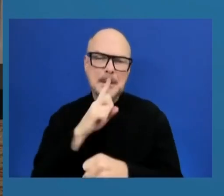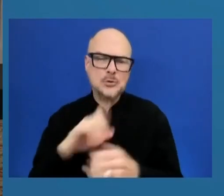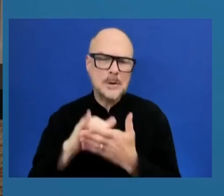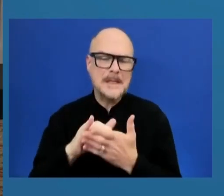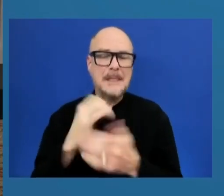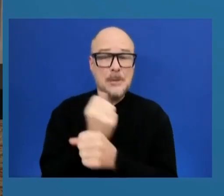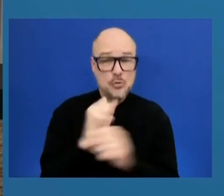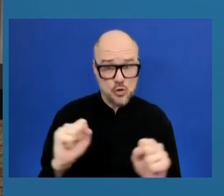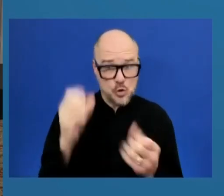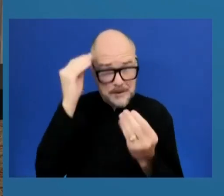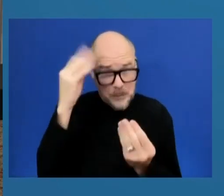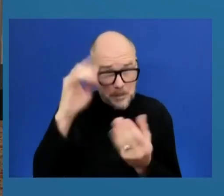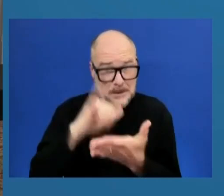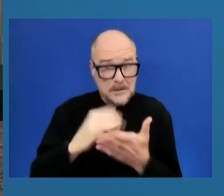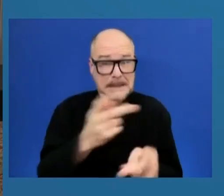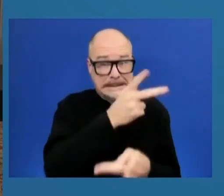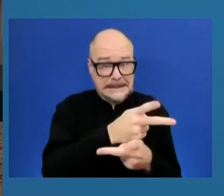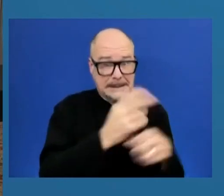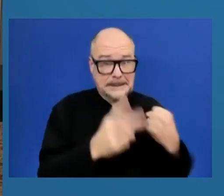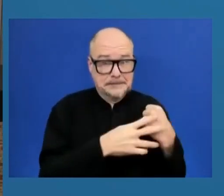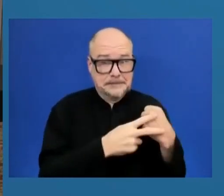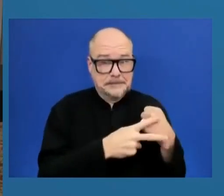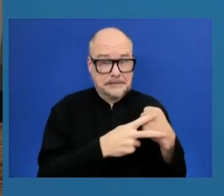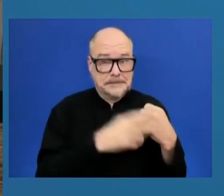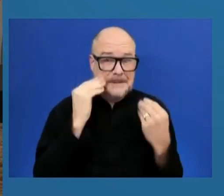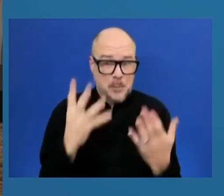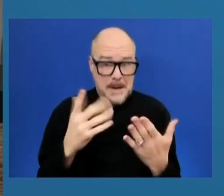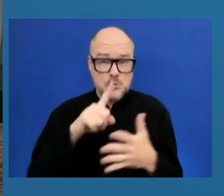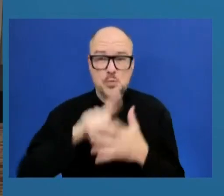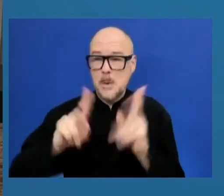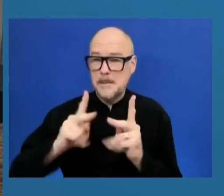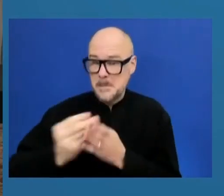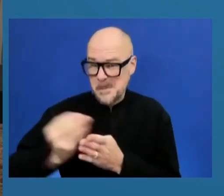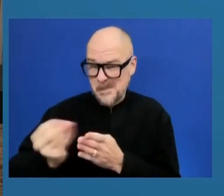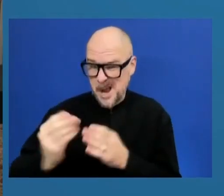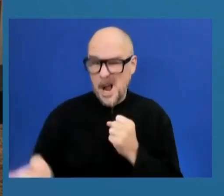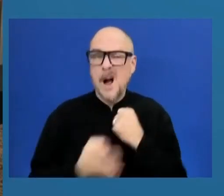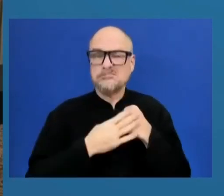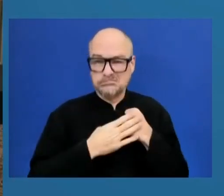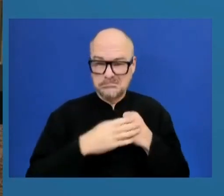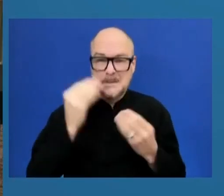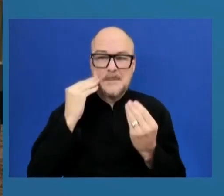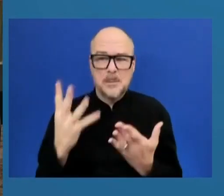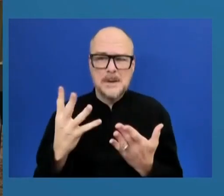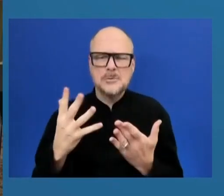that's being stored about what people are buying and, um, and, and could you. Well,